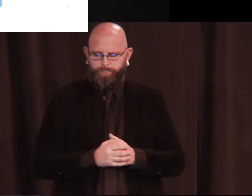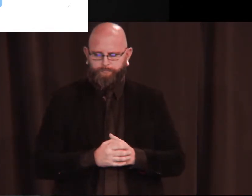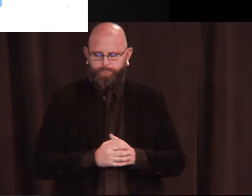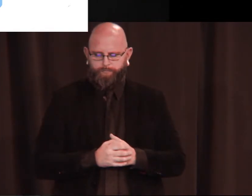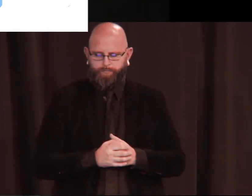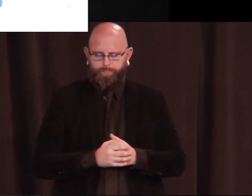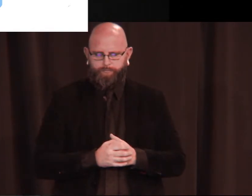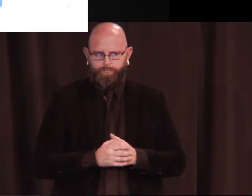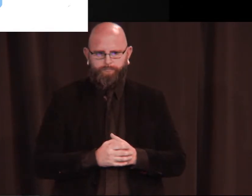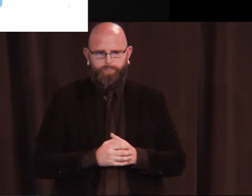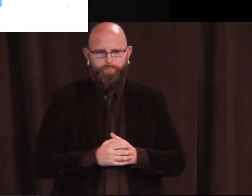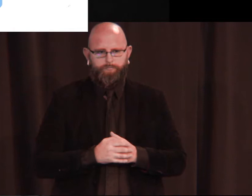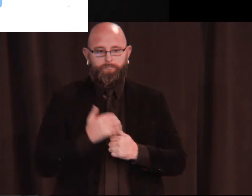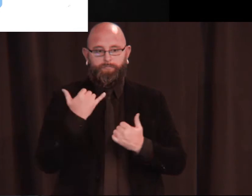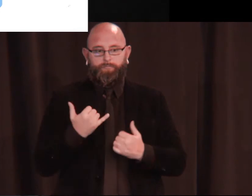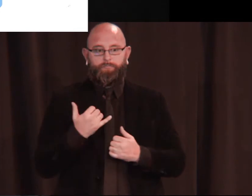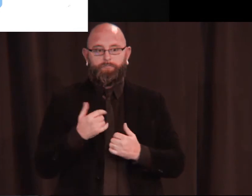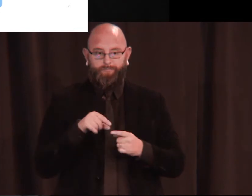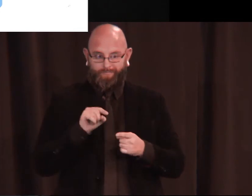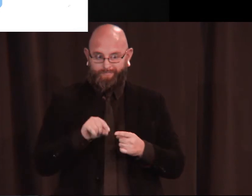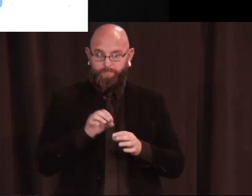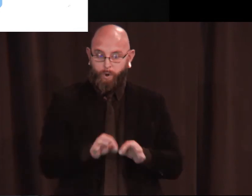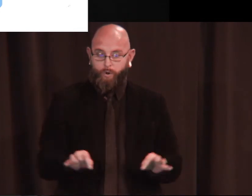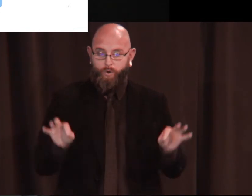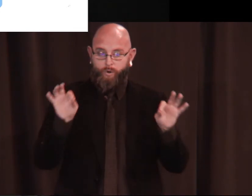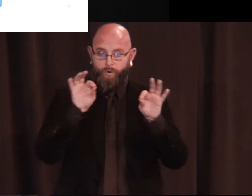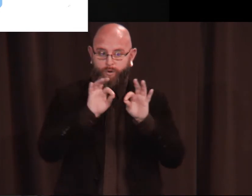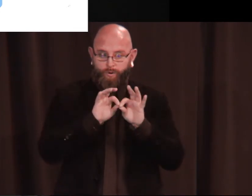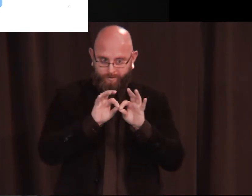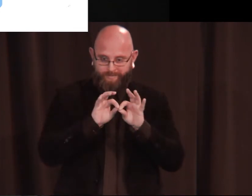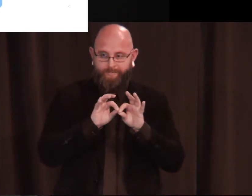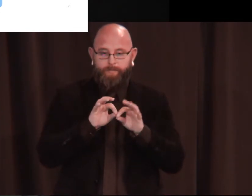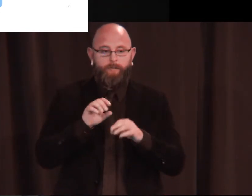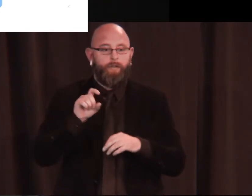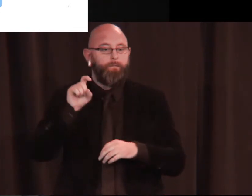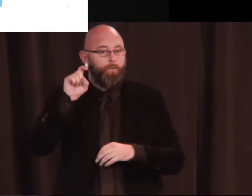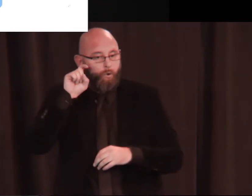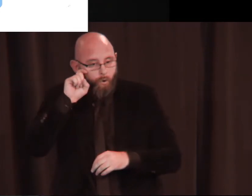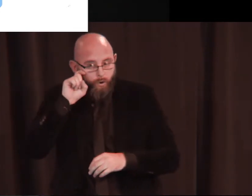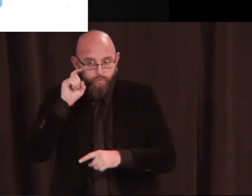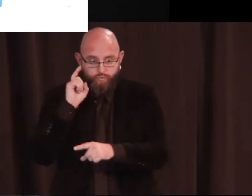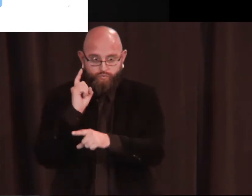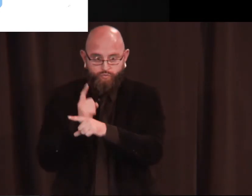So the question is, though, does it matter? Does it matter if these kids have appropriately fit hearing aids?